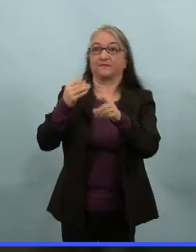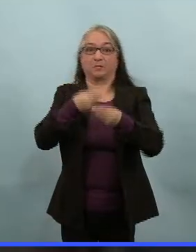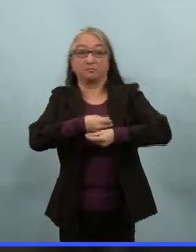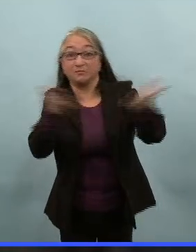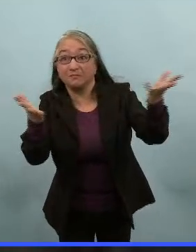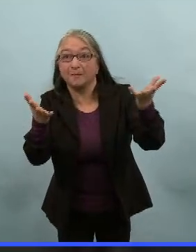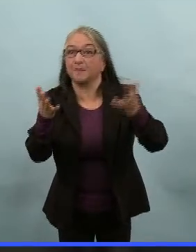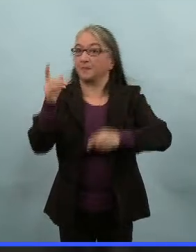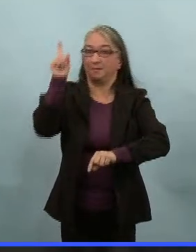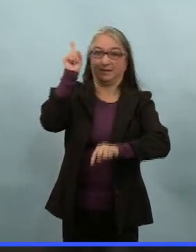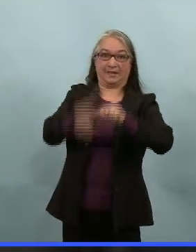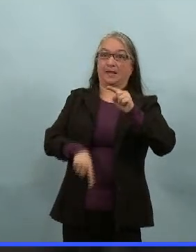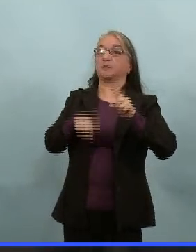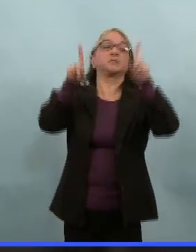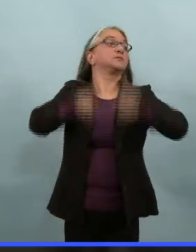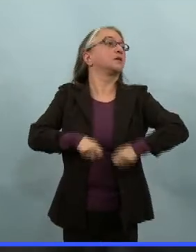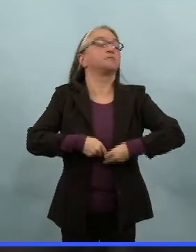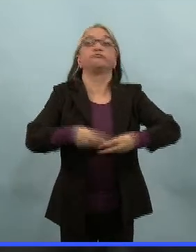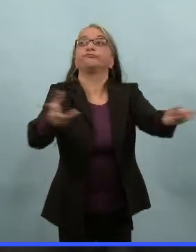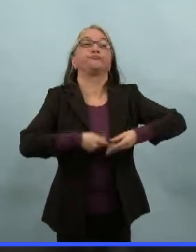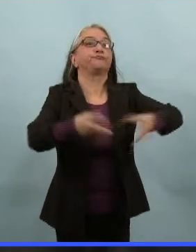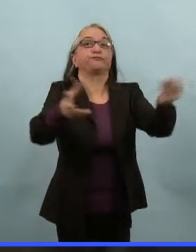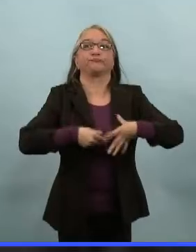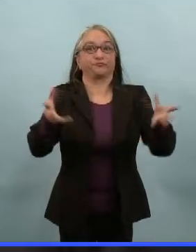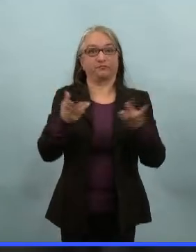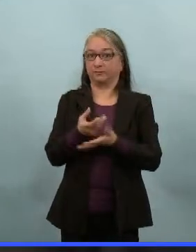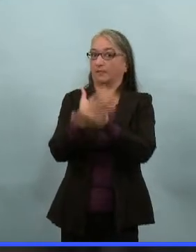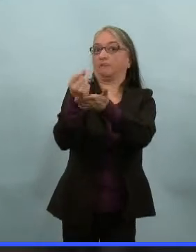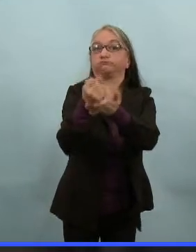we would run out of tests which happened in other jurisdictions so from a planning